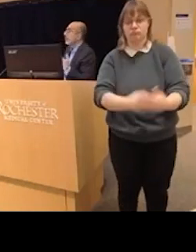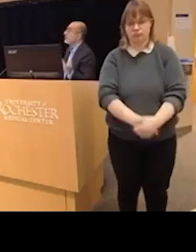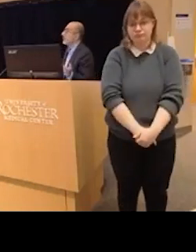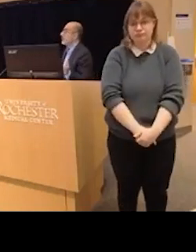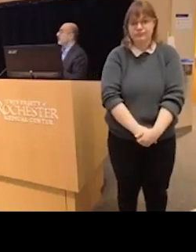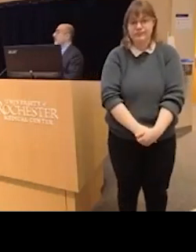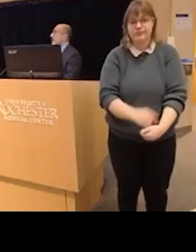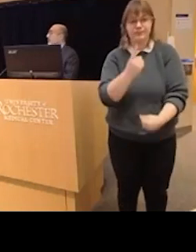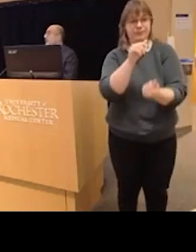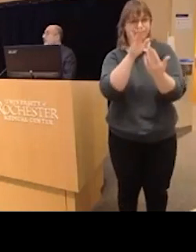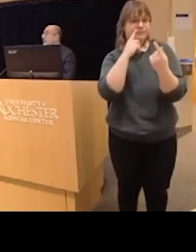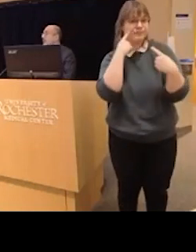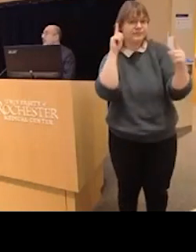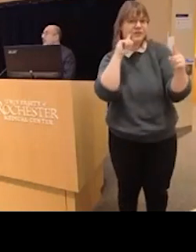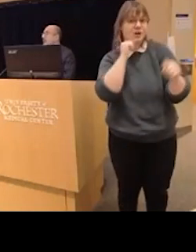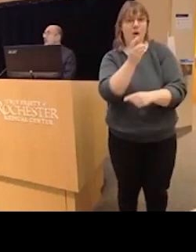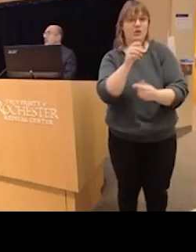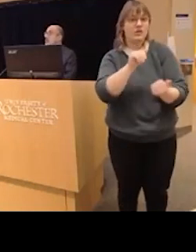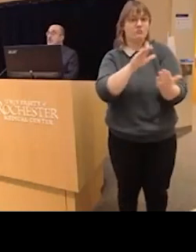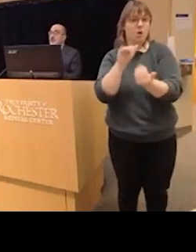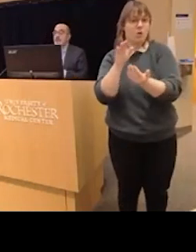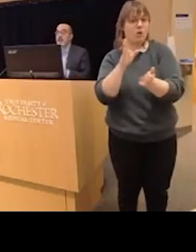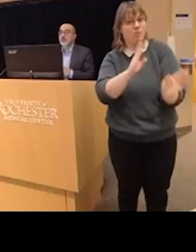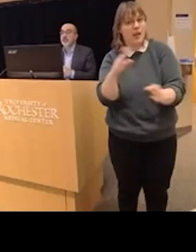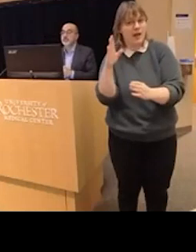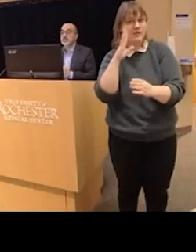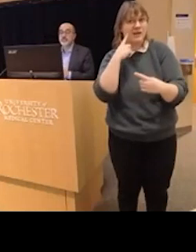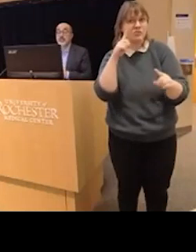of the ways we achieve you know this multimodal plan and and achieve a comprehensive assessment